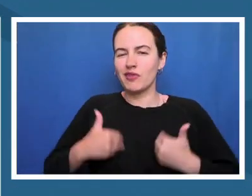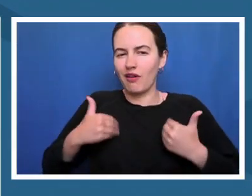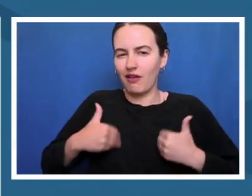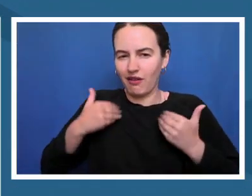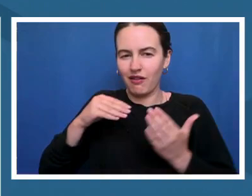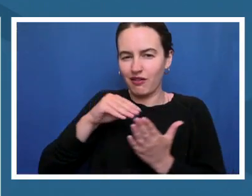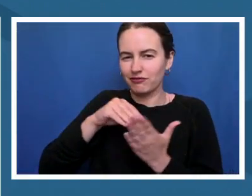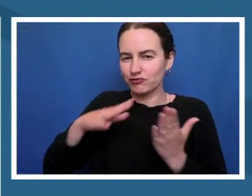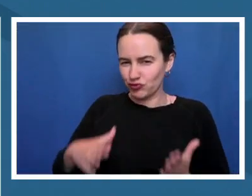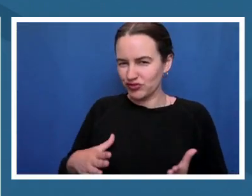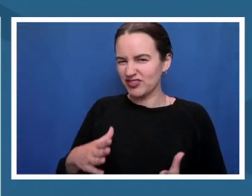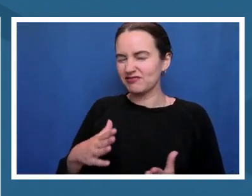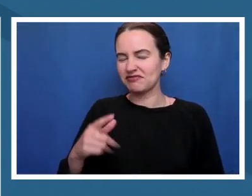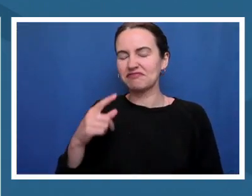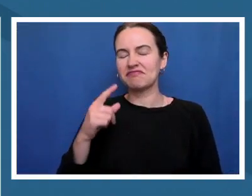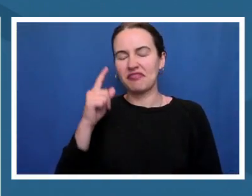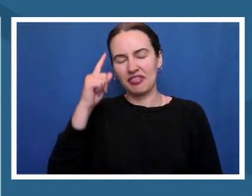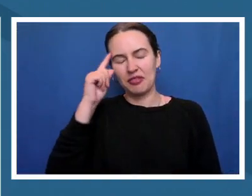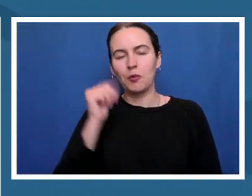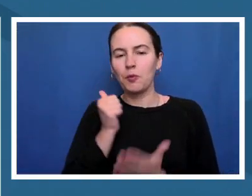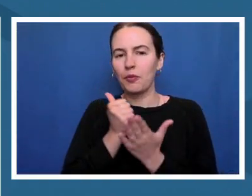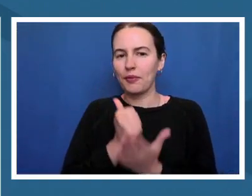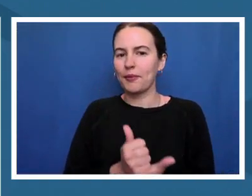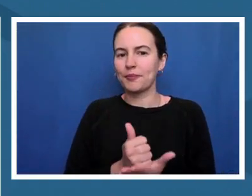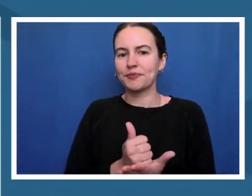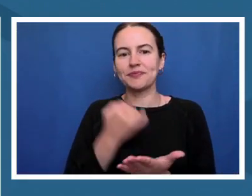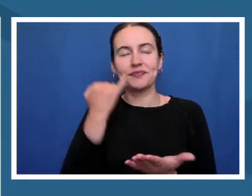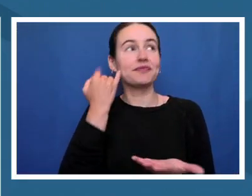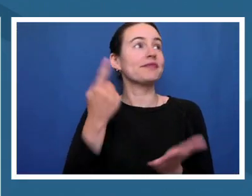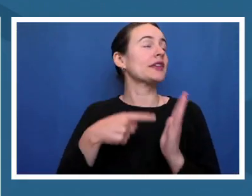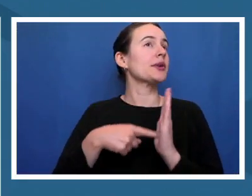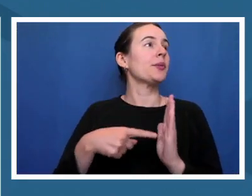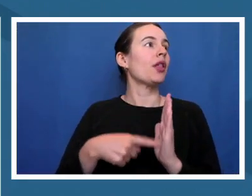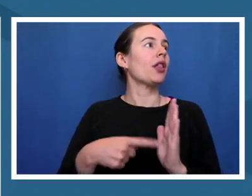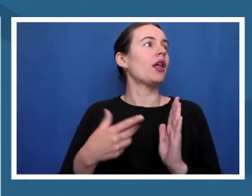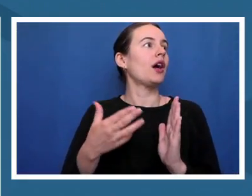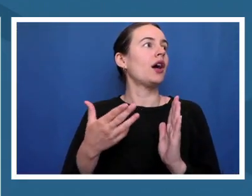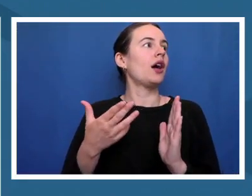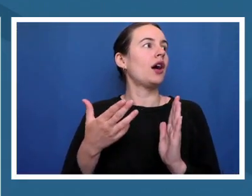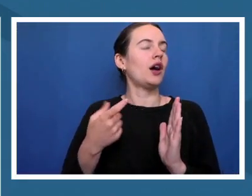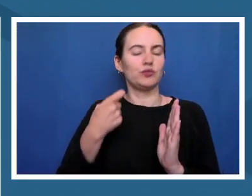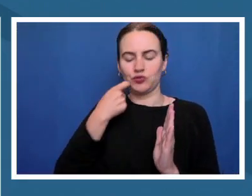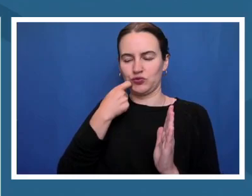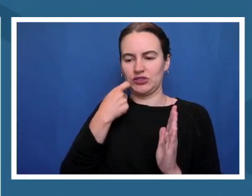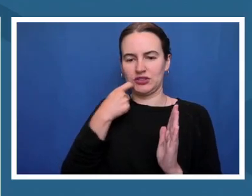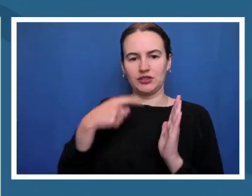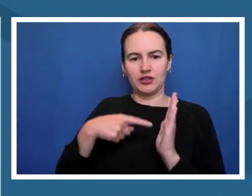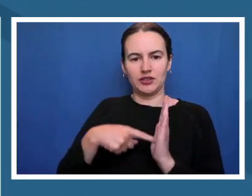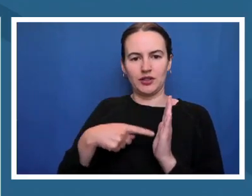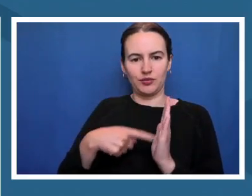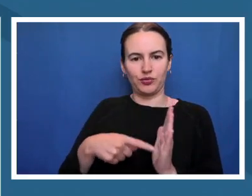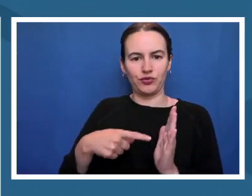where there's like the um example that